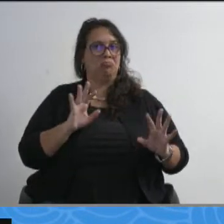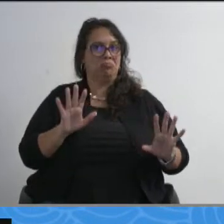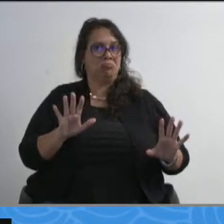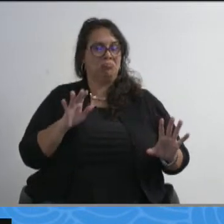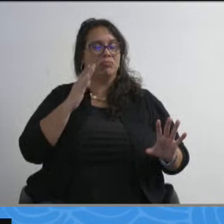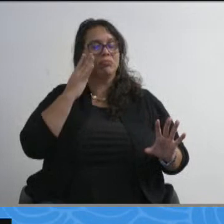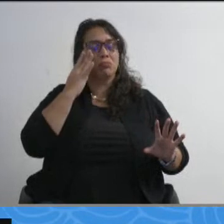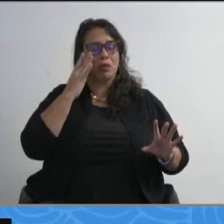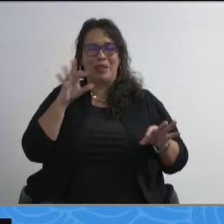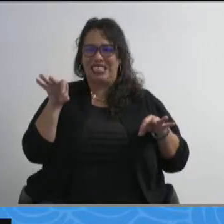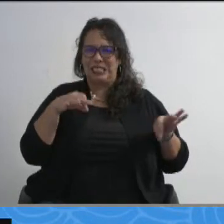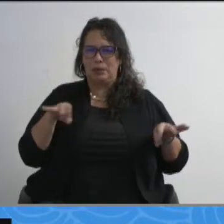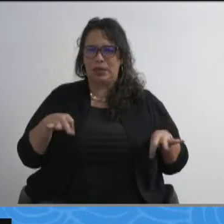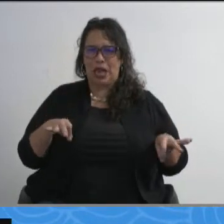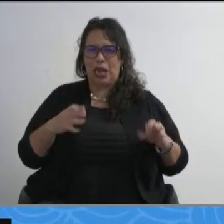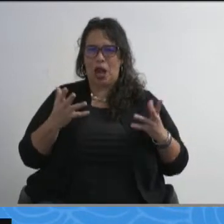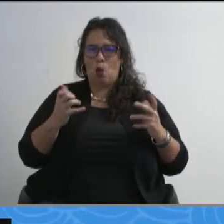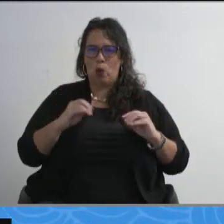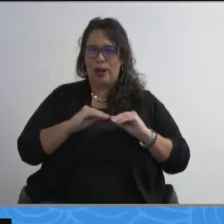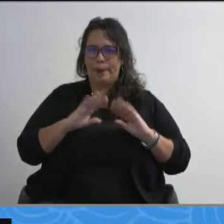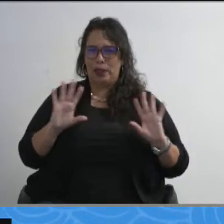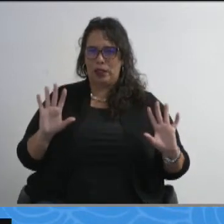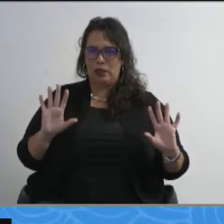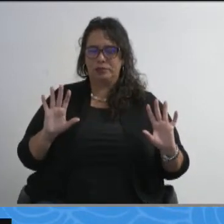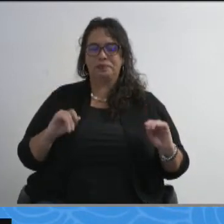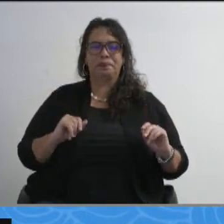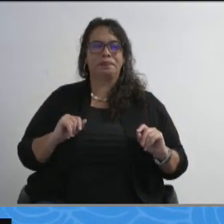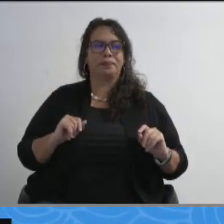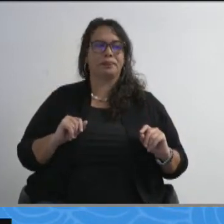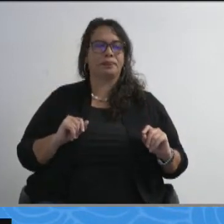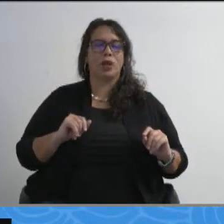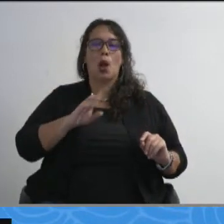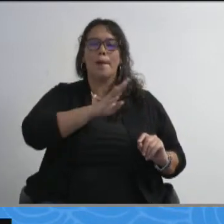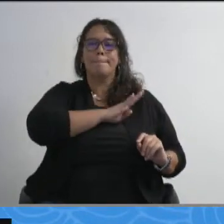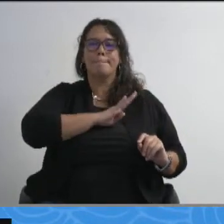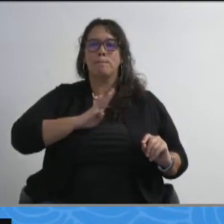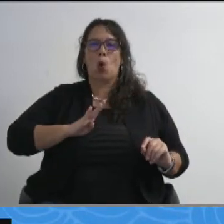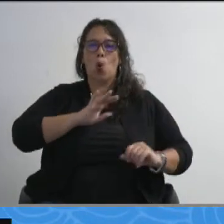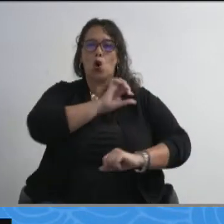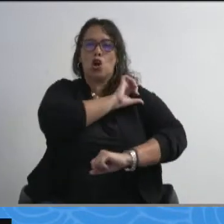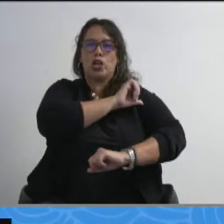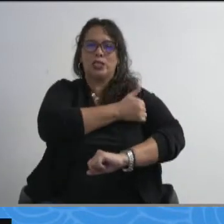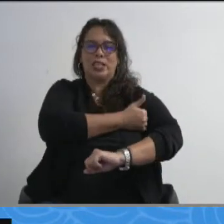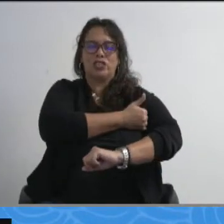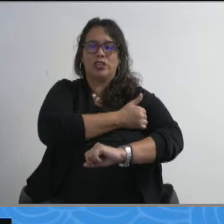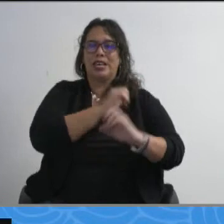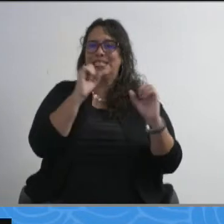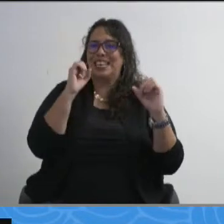because I really wanna be very clear about this. A board authorization is an education code